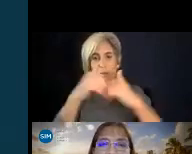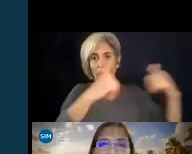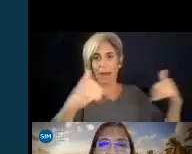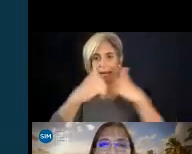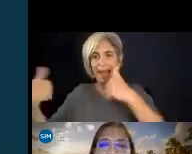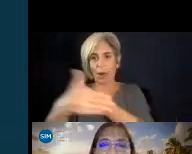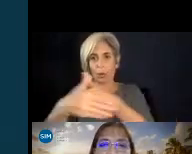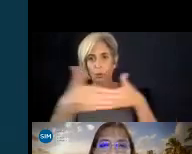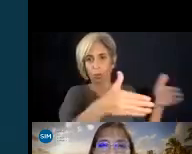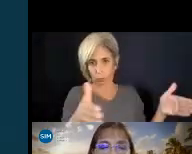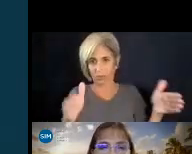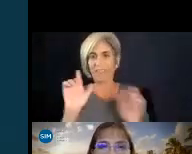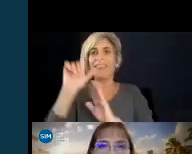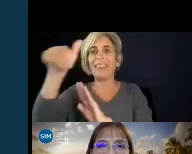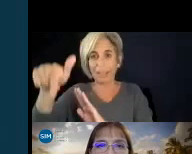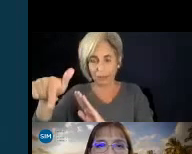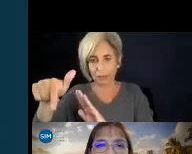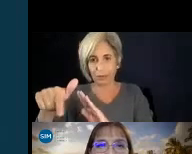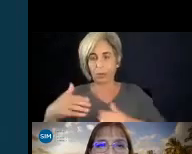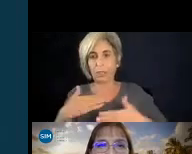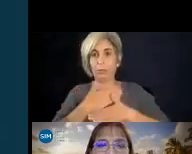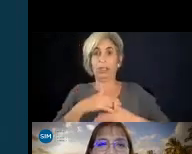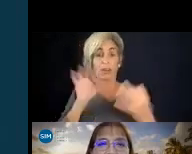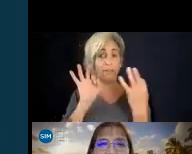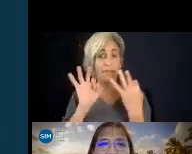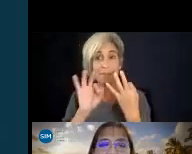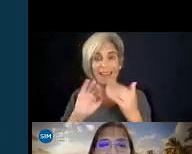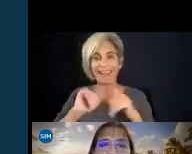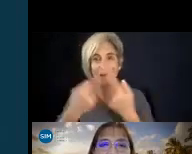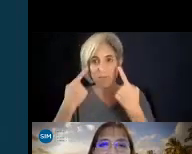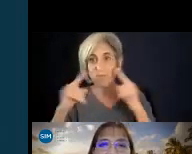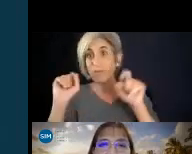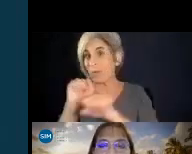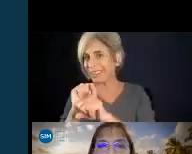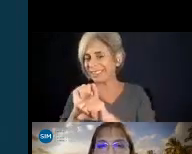We appreciate your feedback on how this goes, but our thought was is that